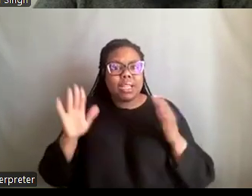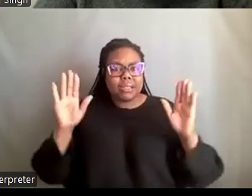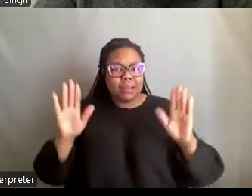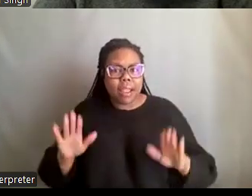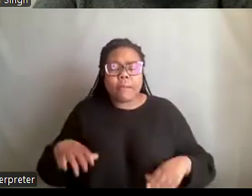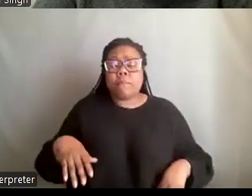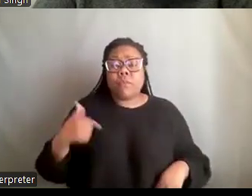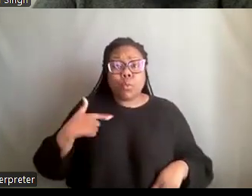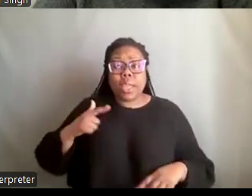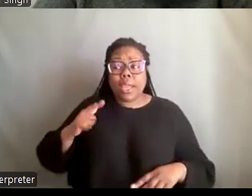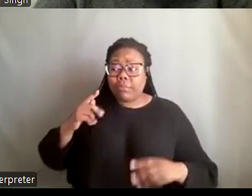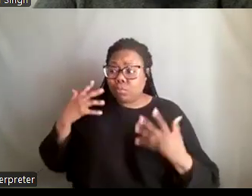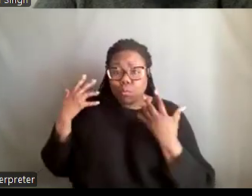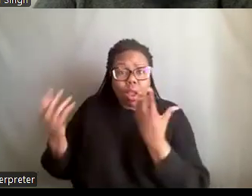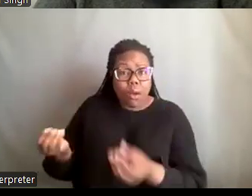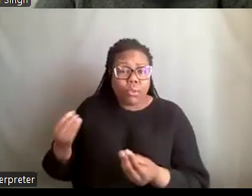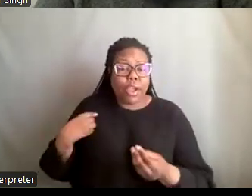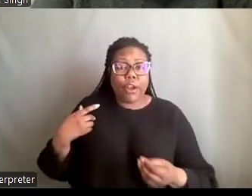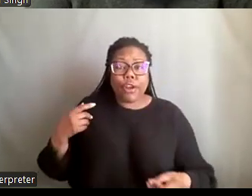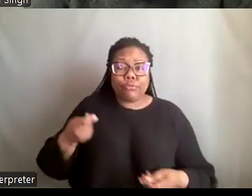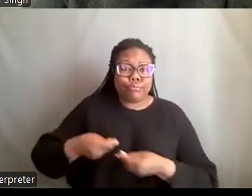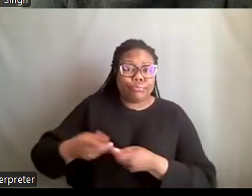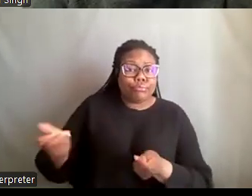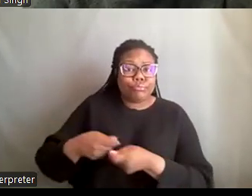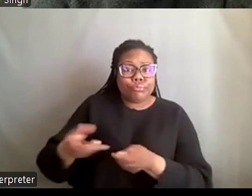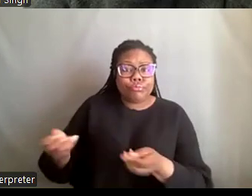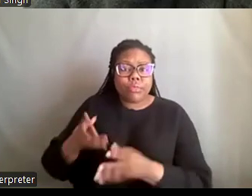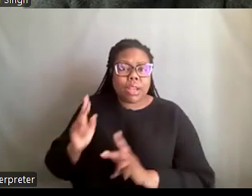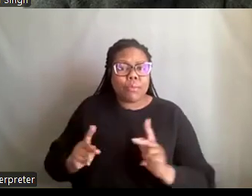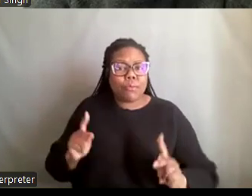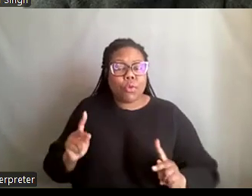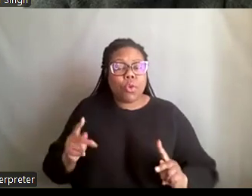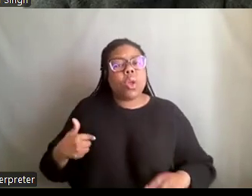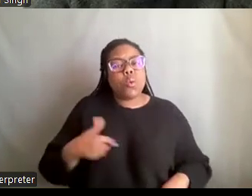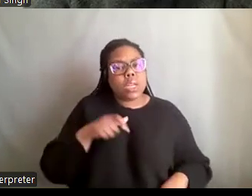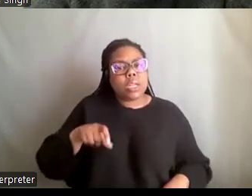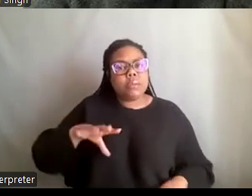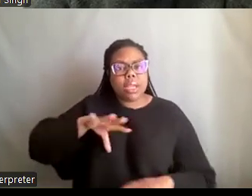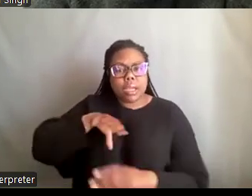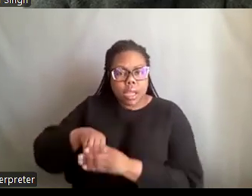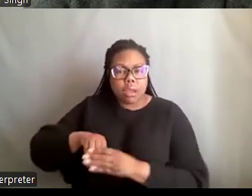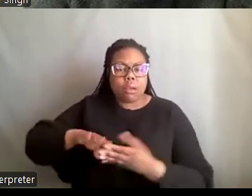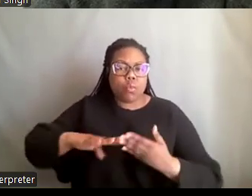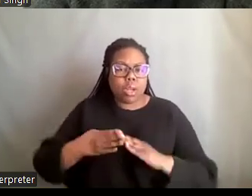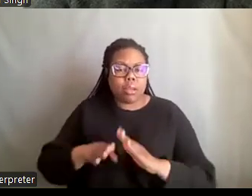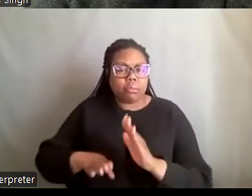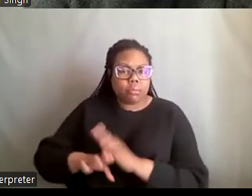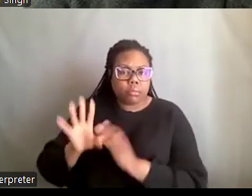down in Selma handing them out to folks at the 60th anniversary of bloody Sunday. We've got to be in communities